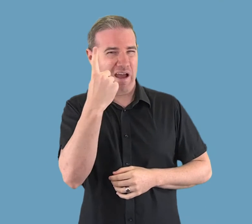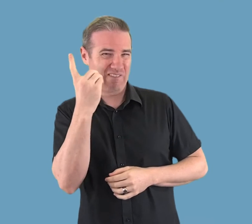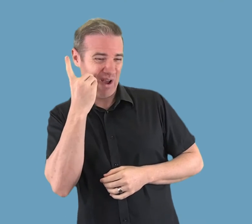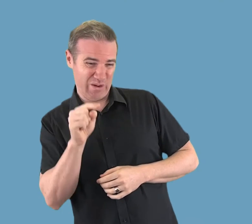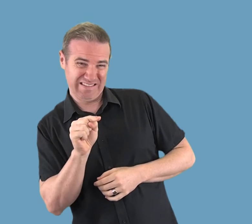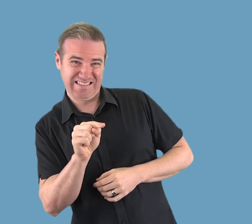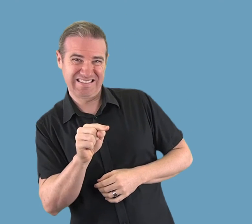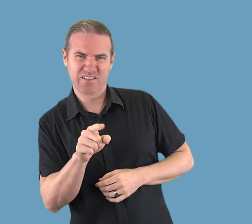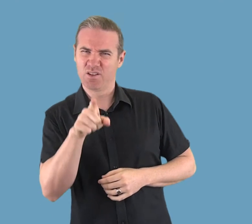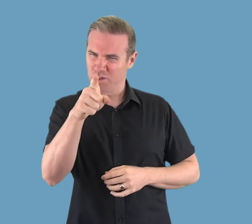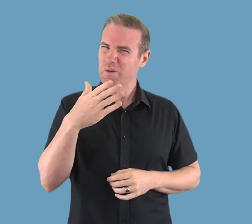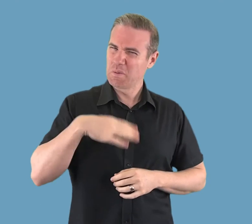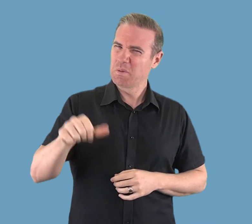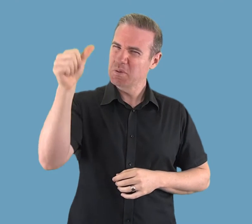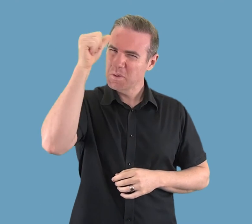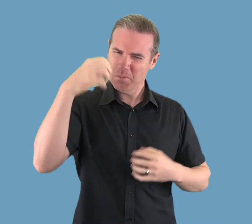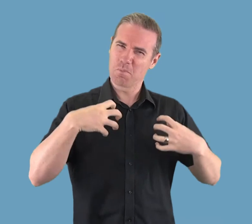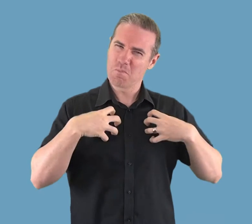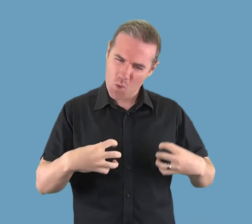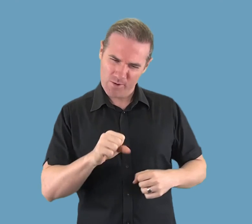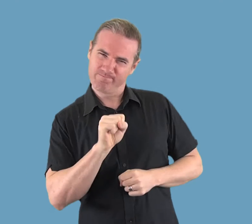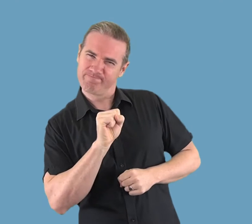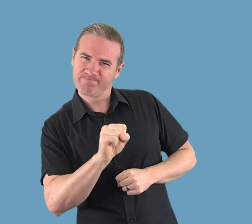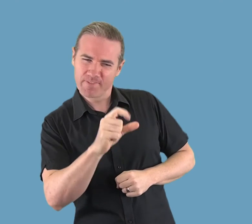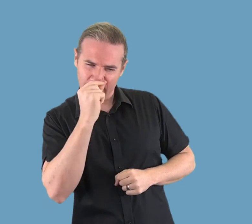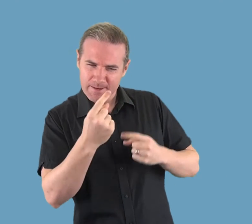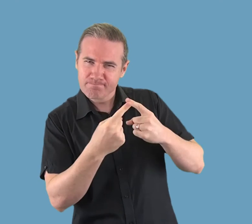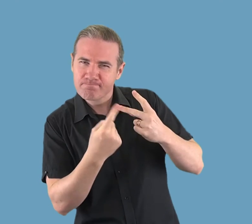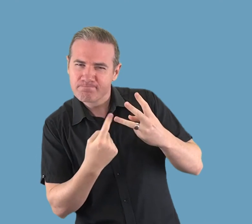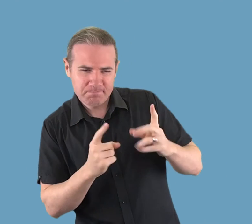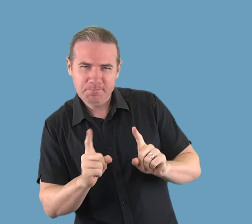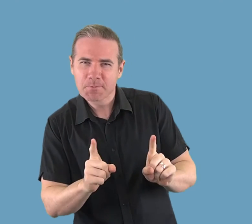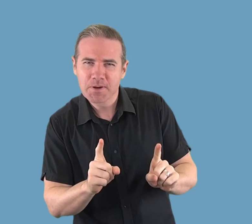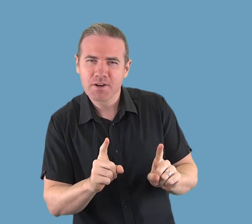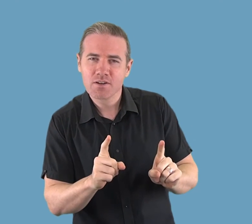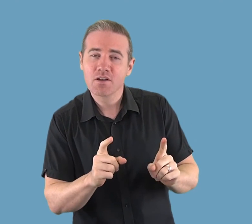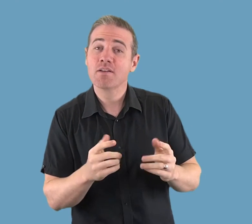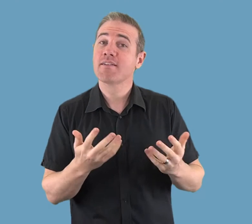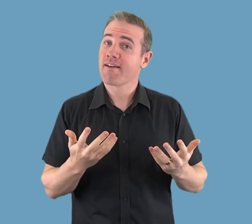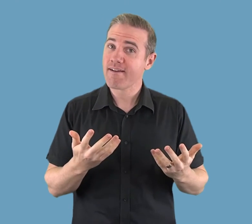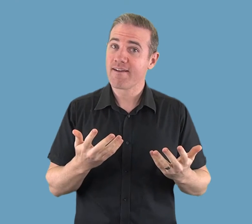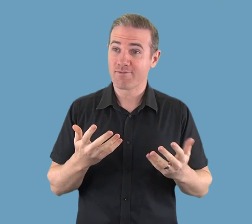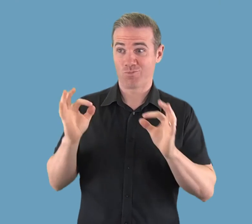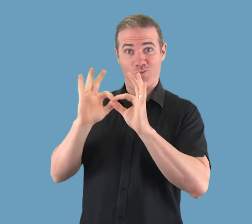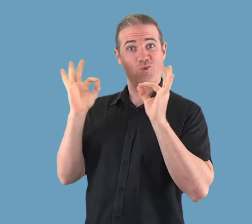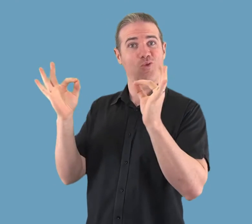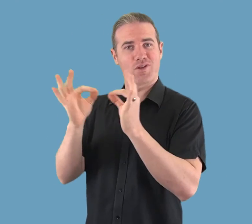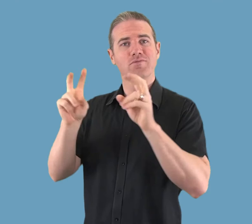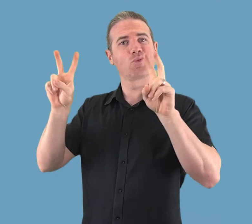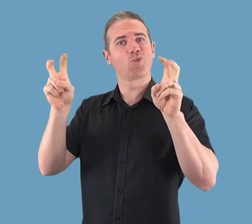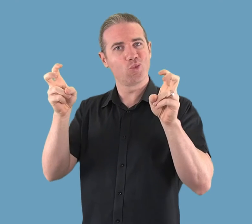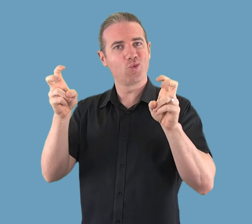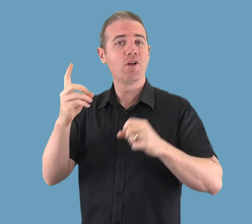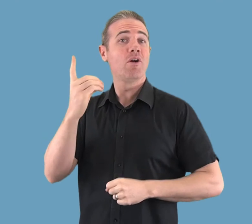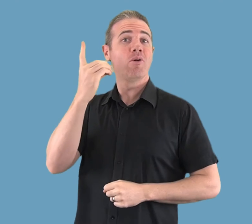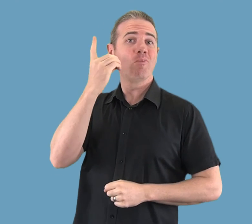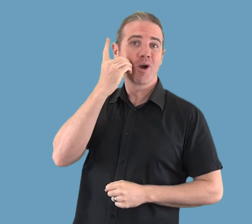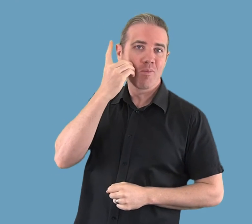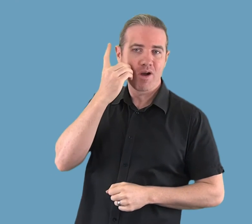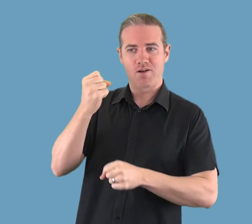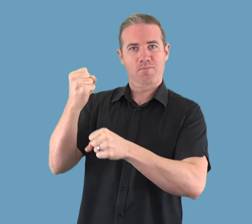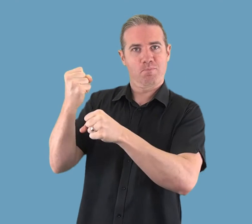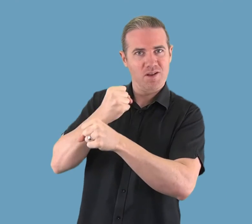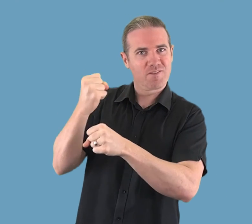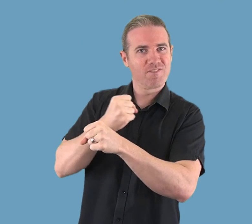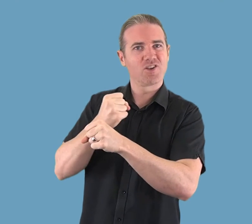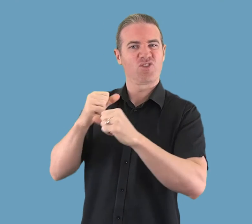To find out more about specific handsets the Mobile Manufacturers